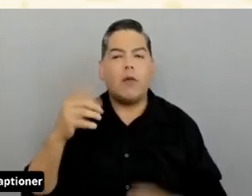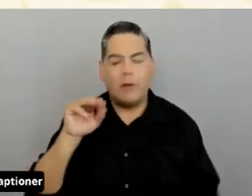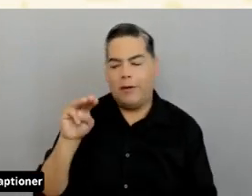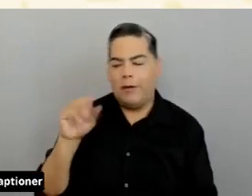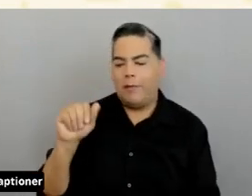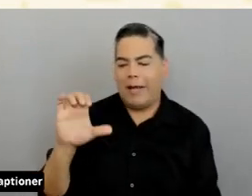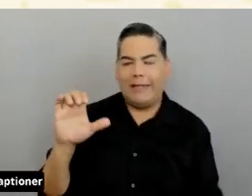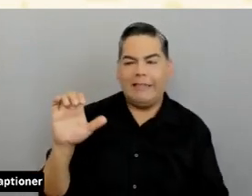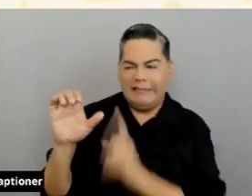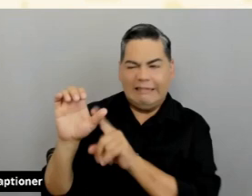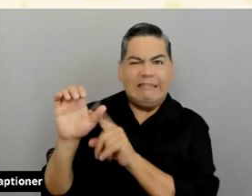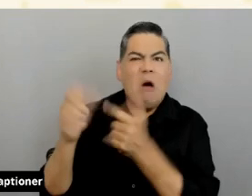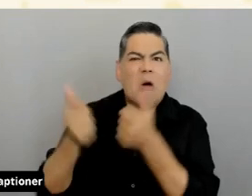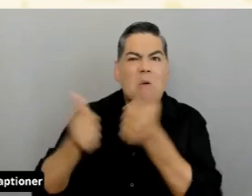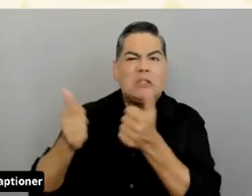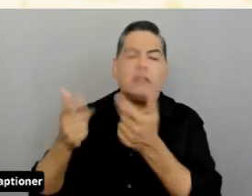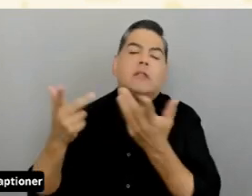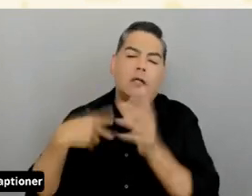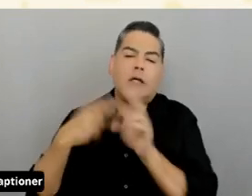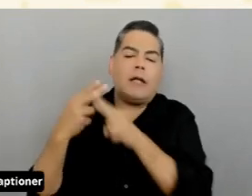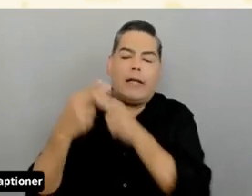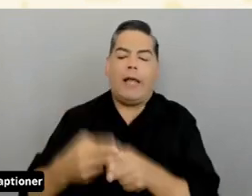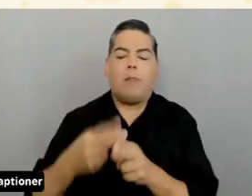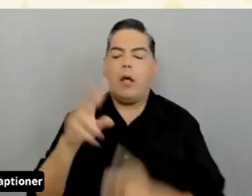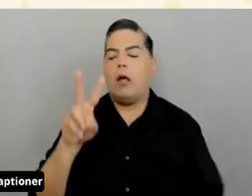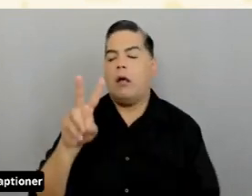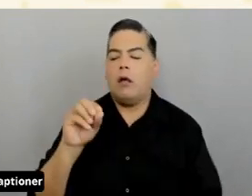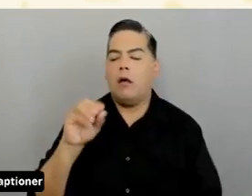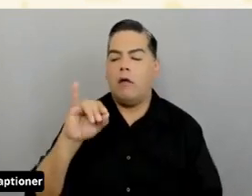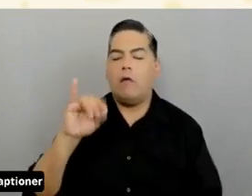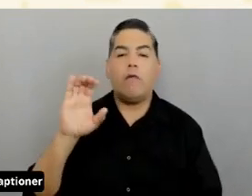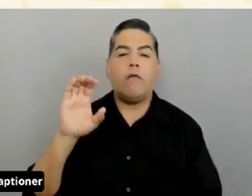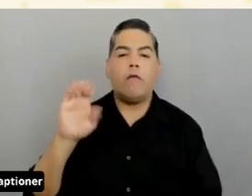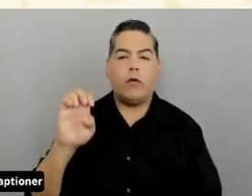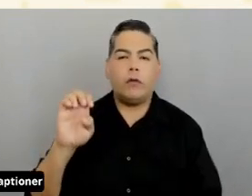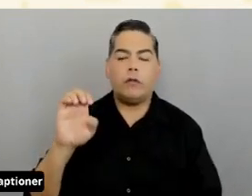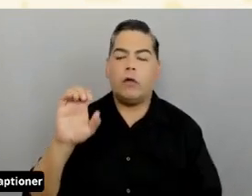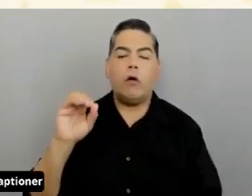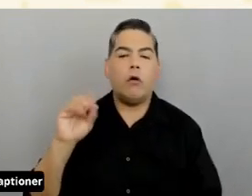That will be Voiceover. Although, in this case, we are talking about desktop environments.